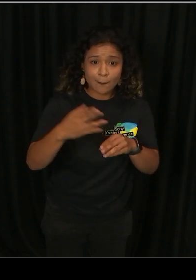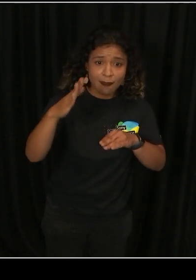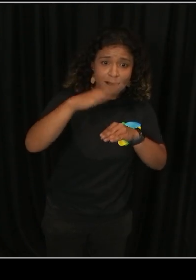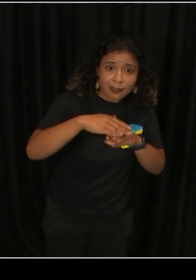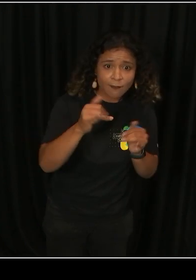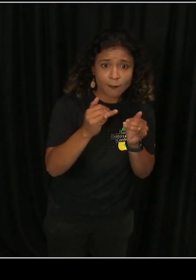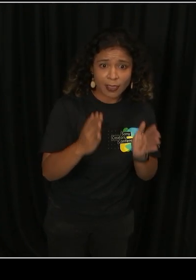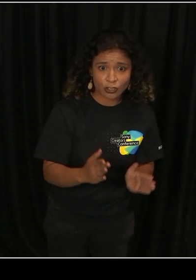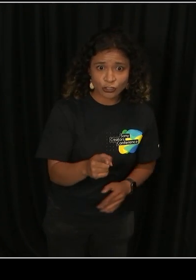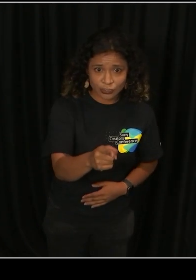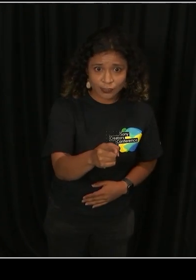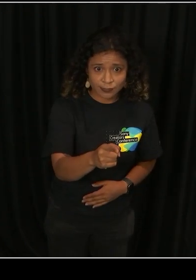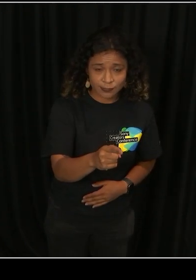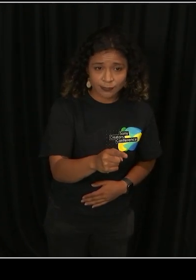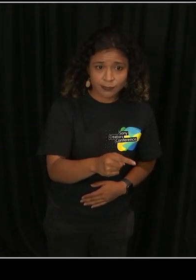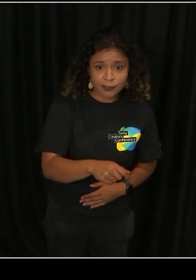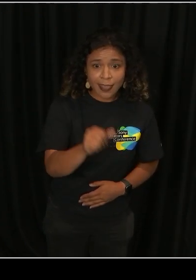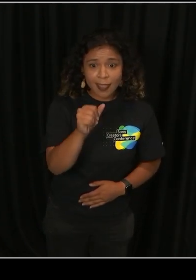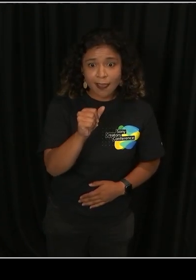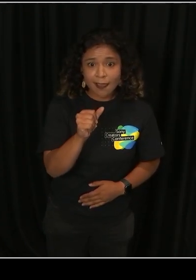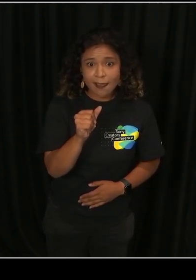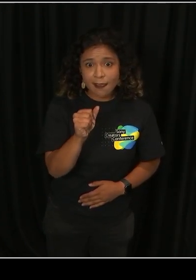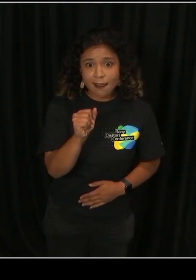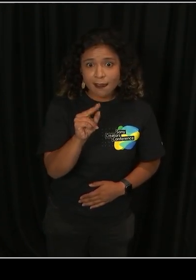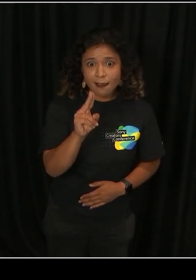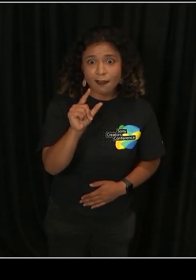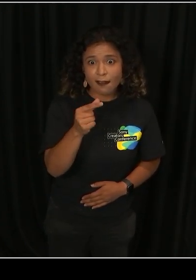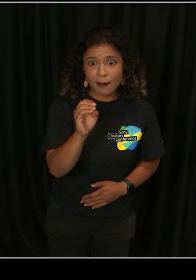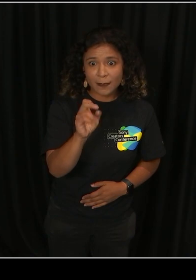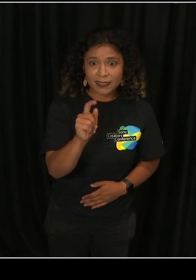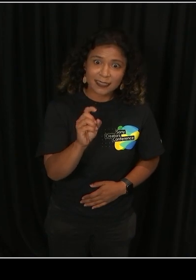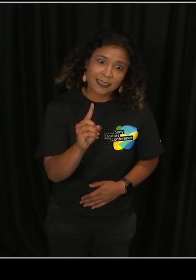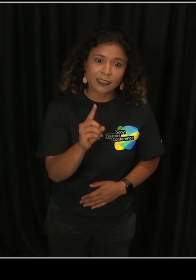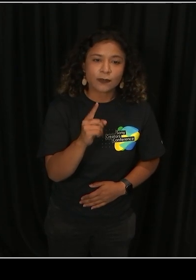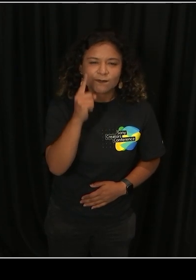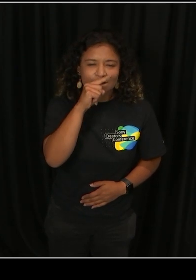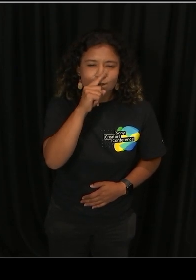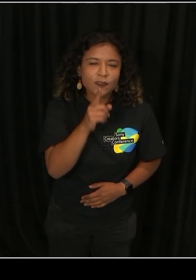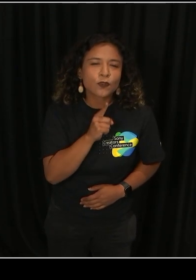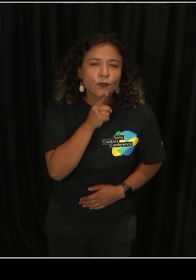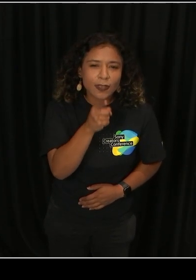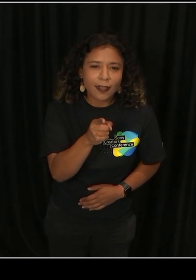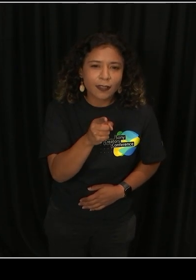and in augmented reality overlaying other metrics. You've got a top down view of the field